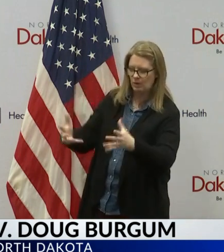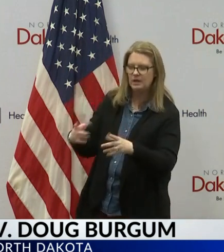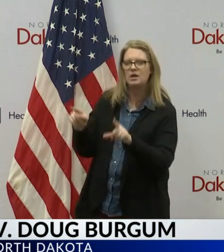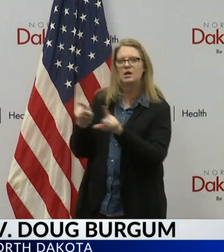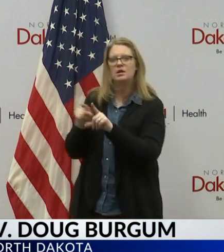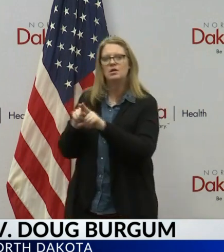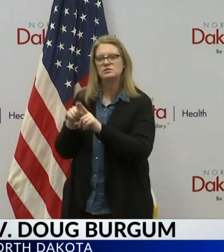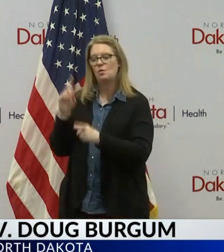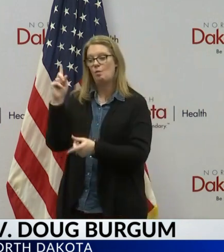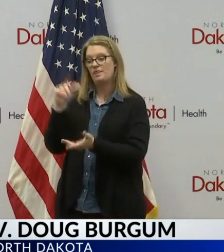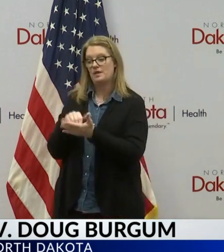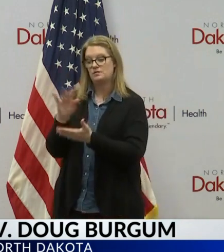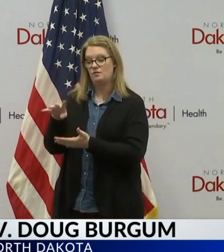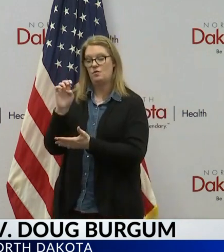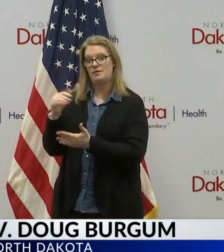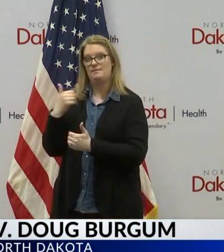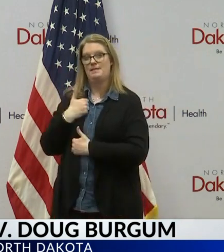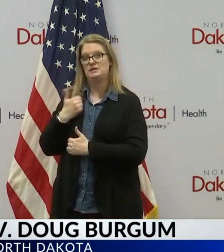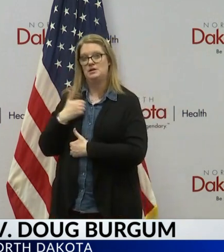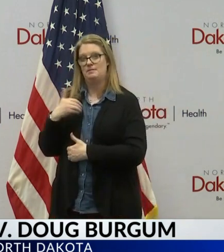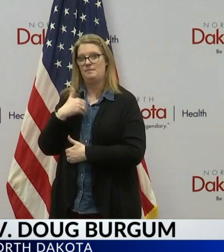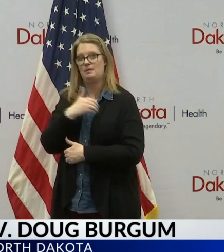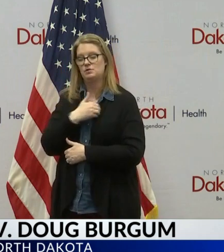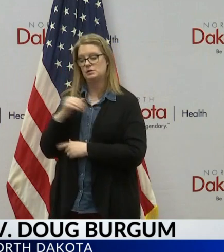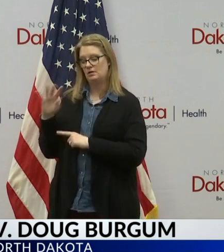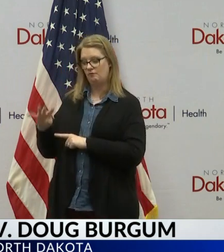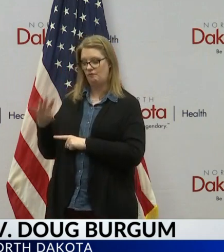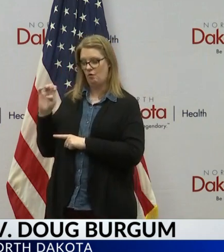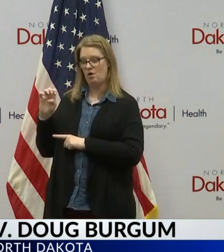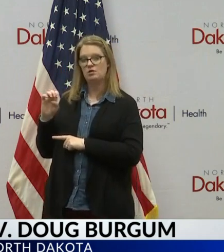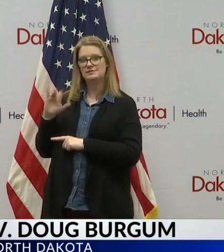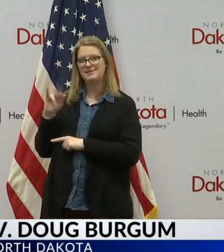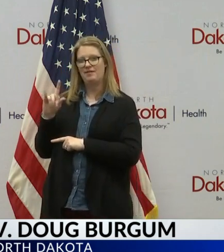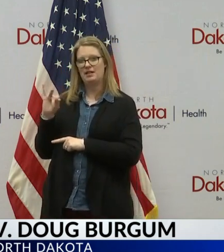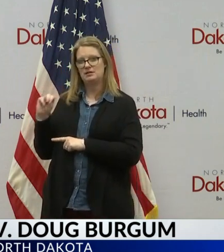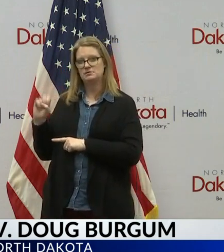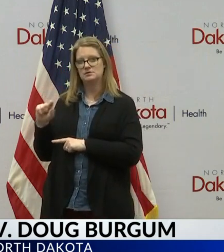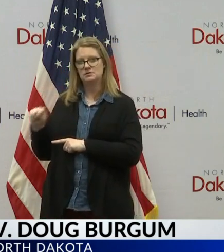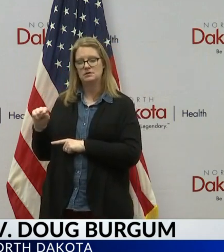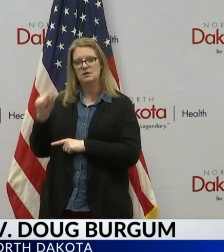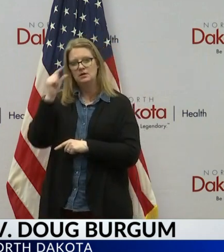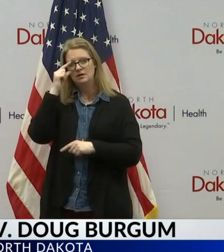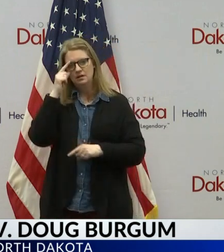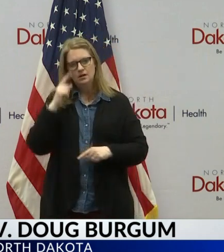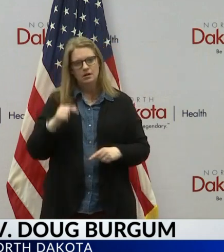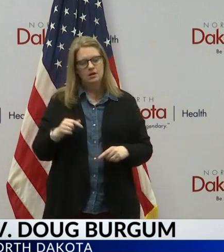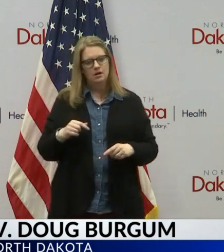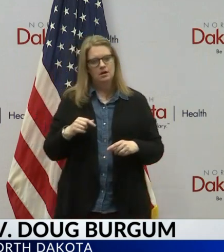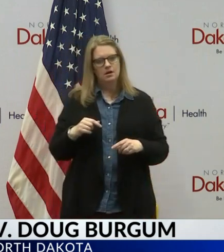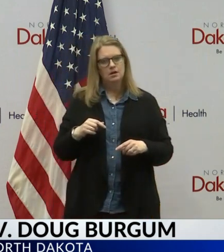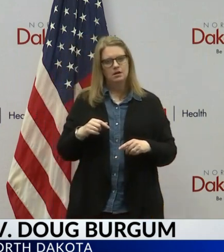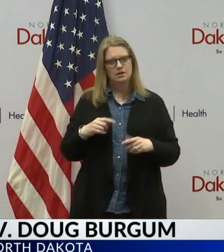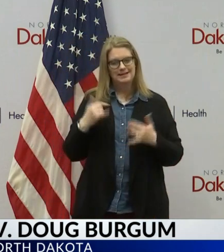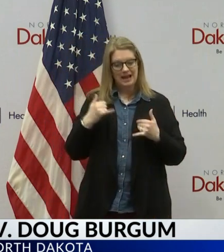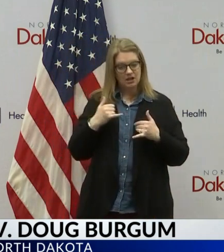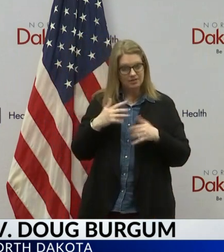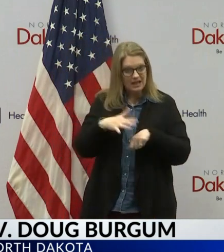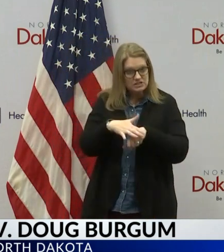AND 670 AND HOME TO THE 319th RECONNAISSANCE AND EMPLOYS 1400